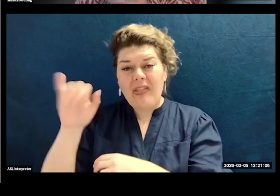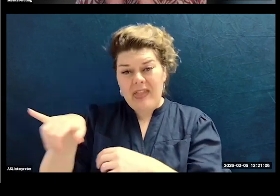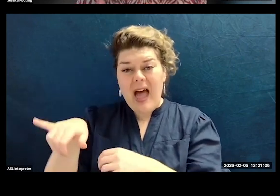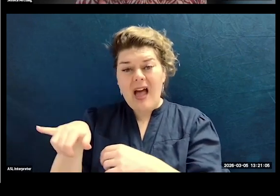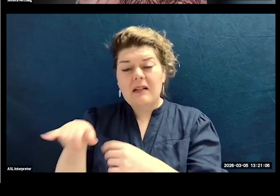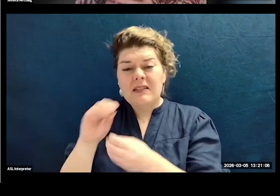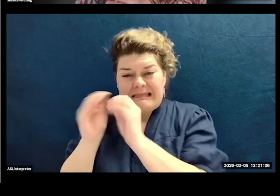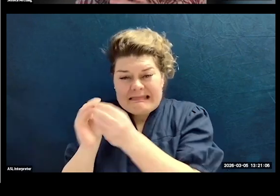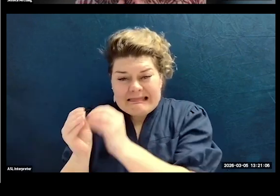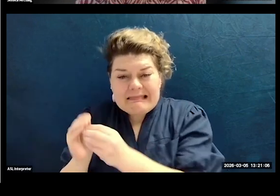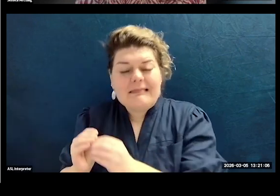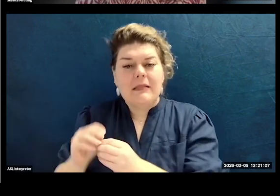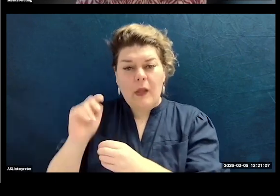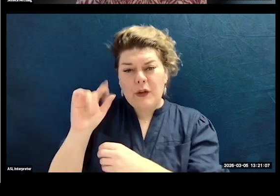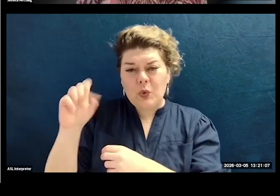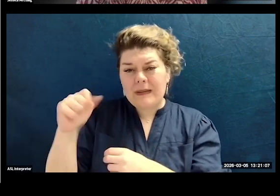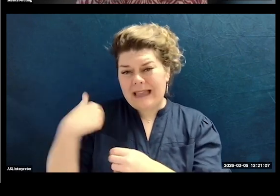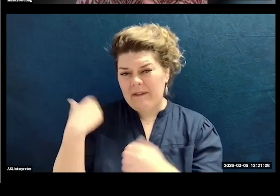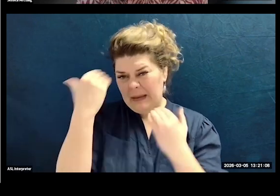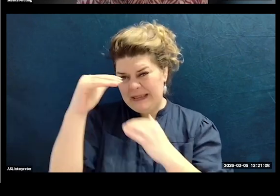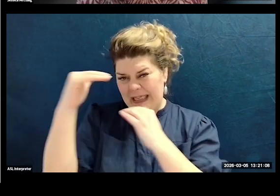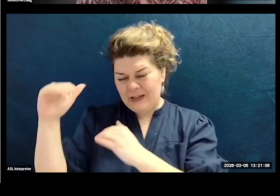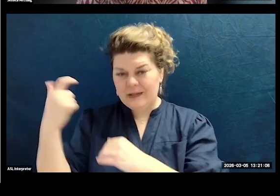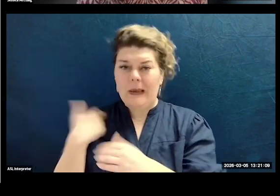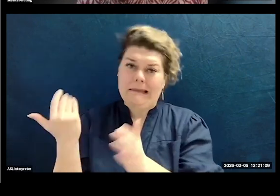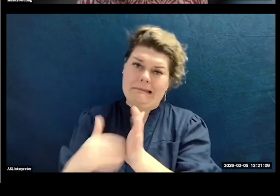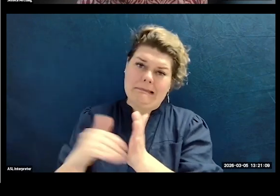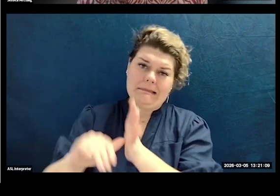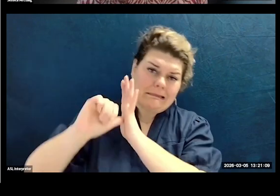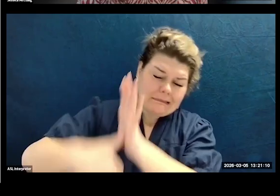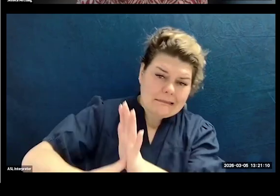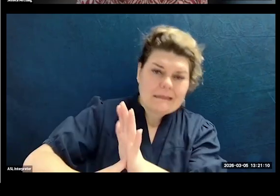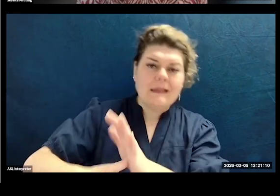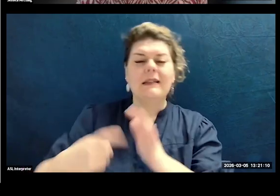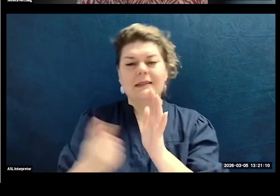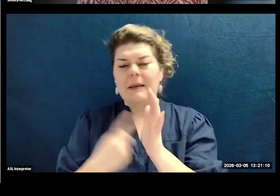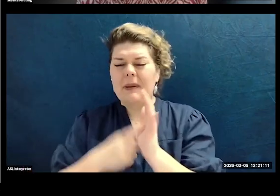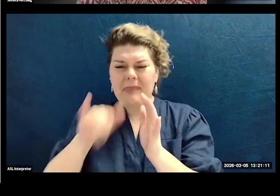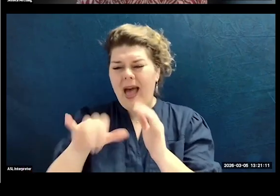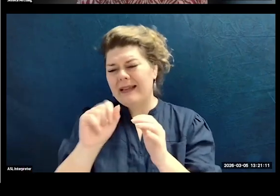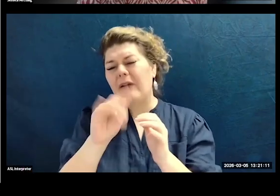So, we've repeated this throughout today's session. OCR, or optical character recognition, has limitations.